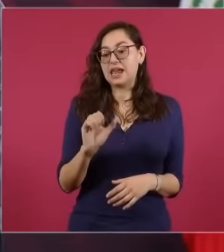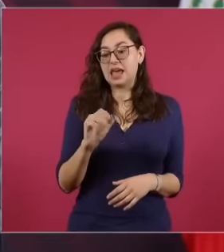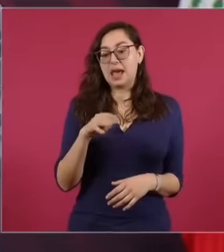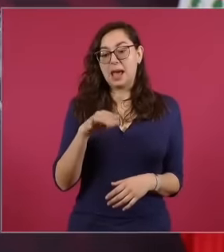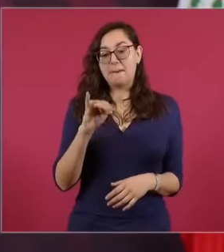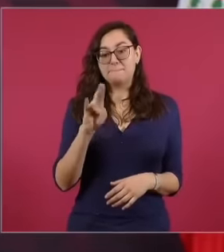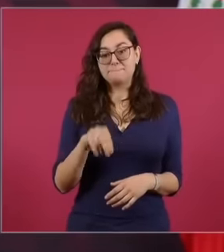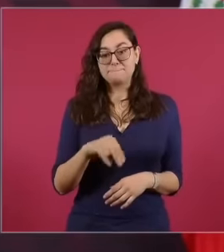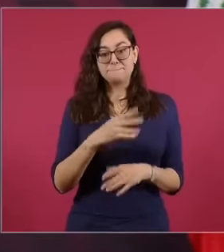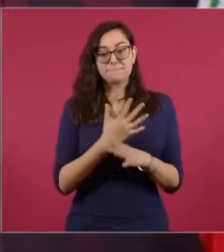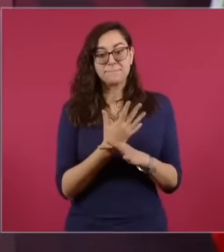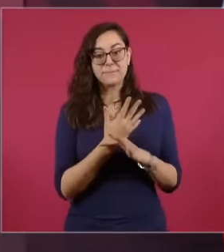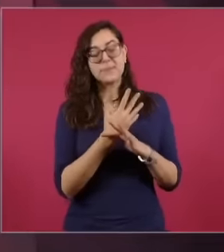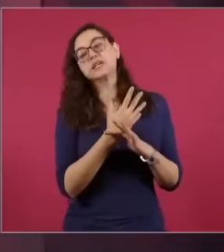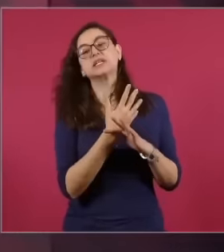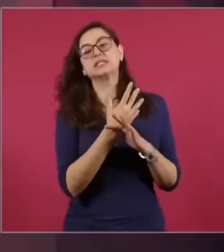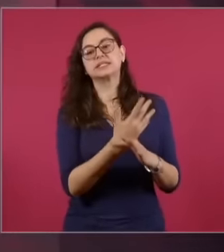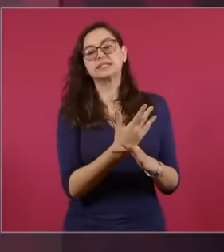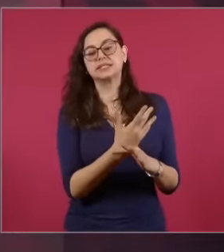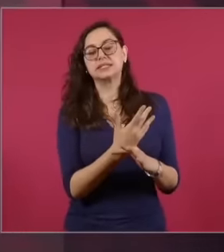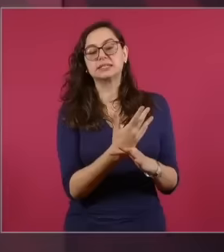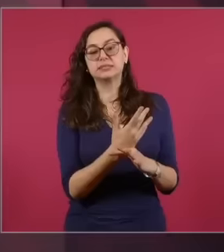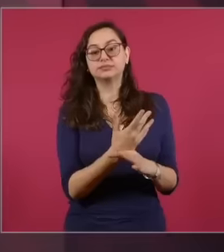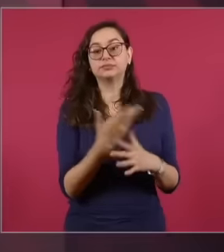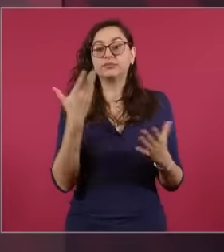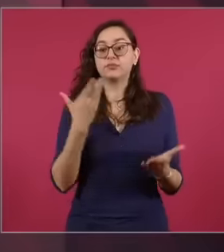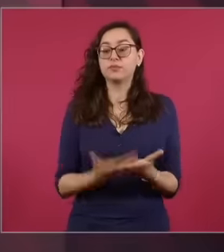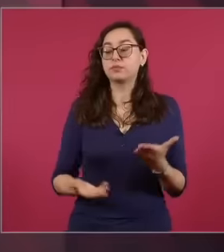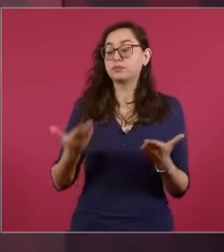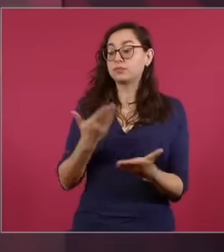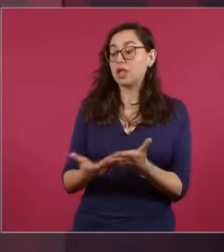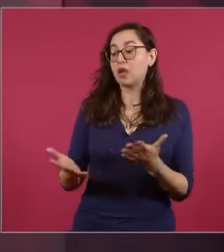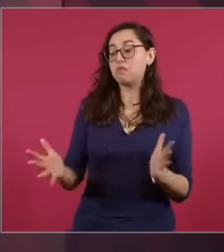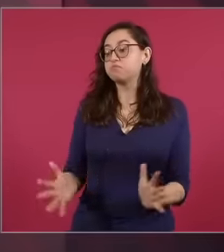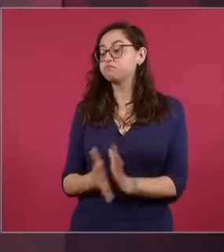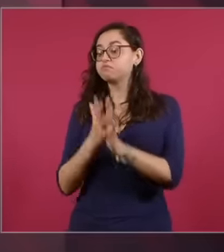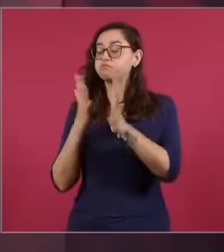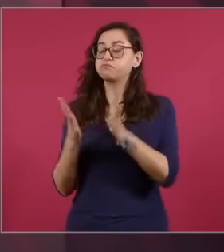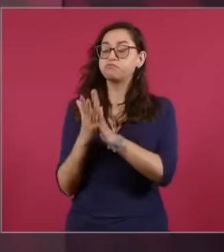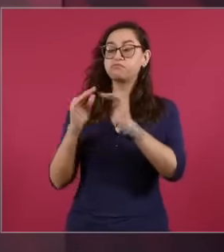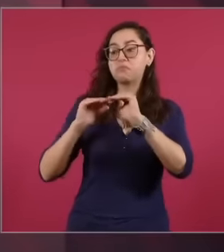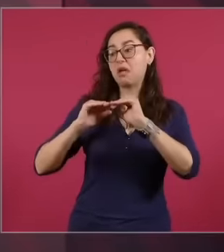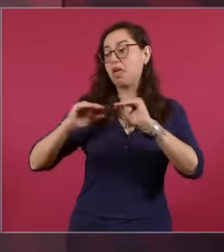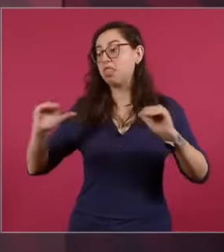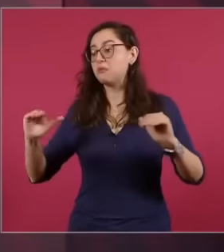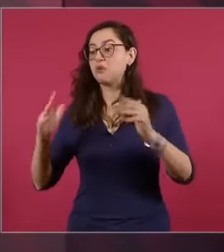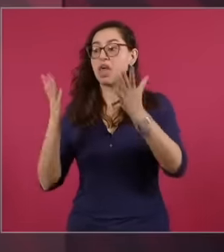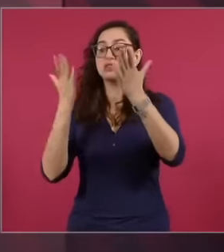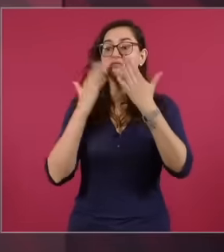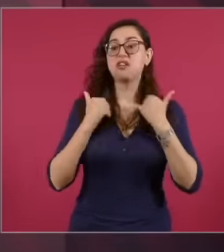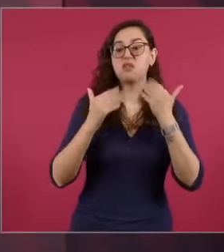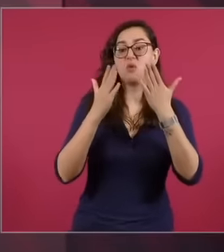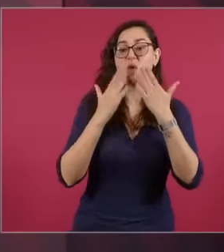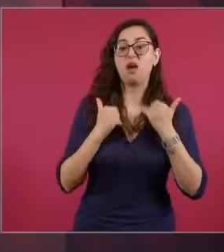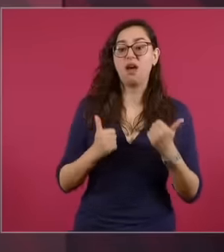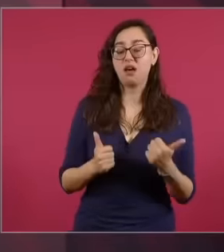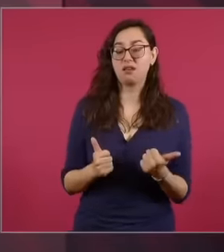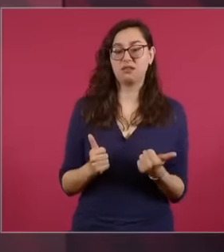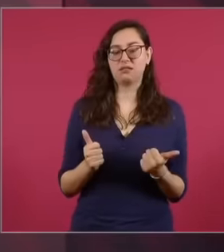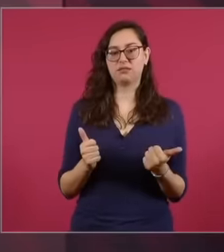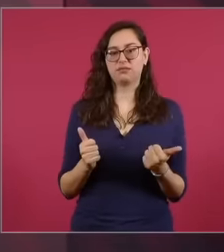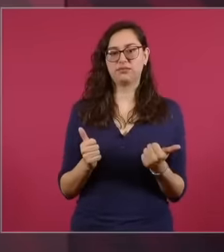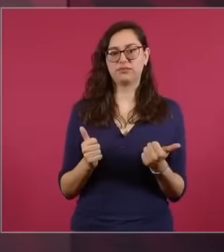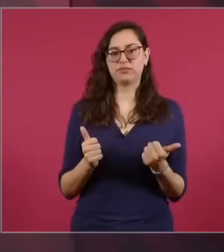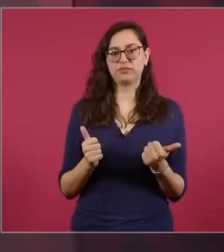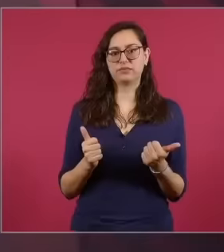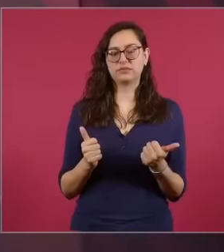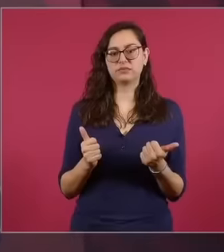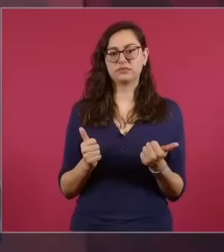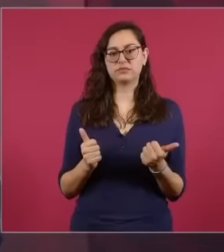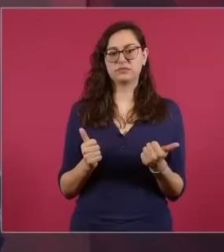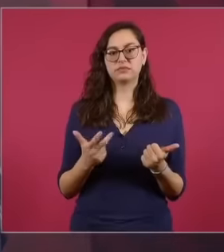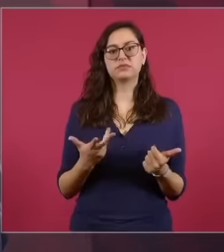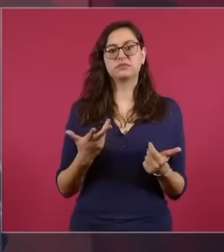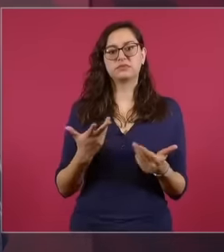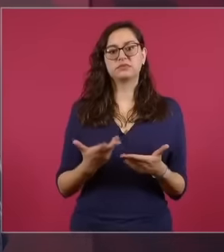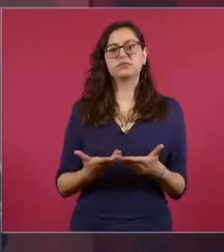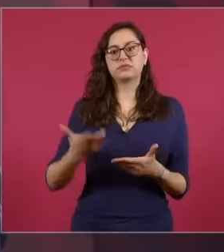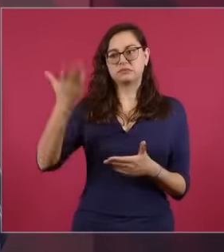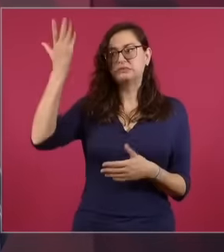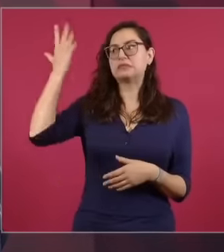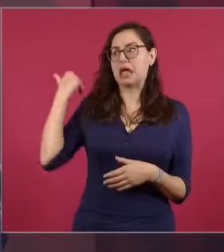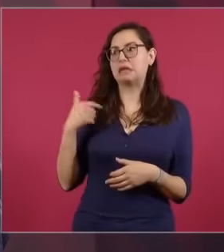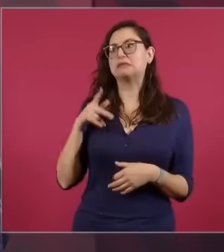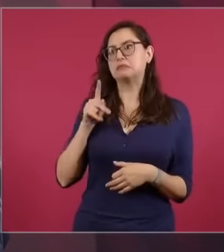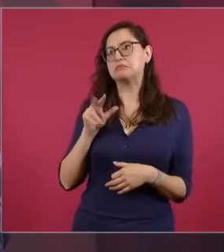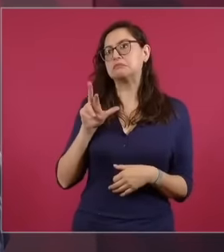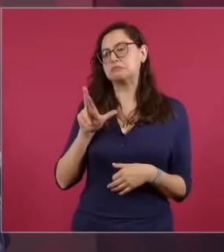Imagine Aguilar walking around saying